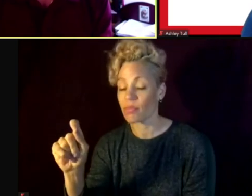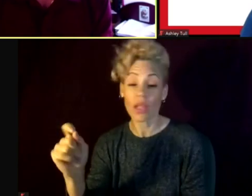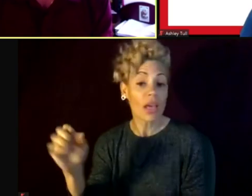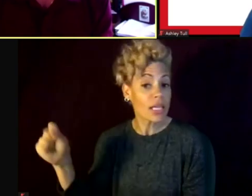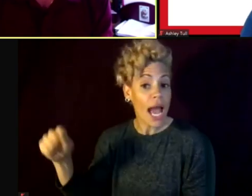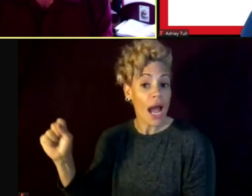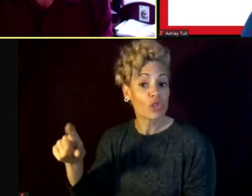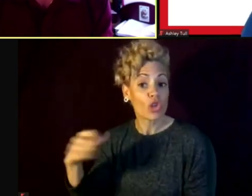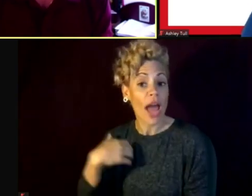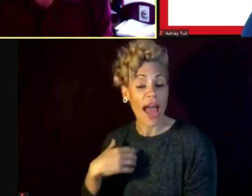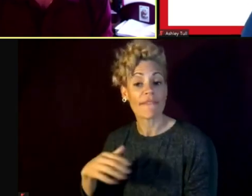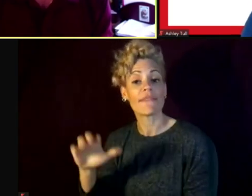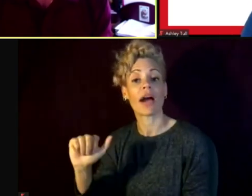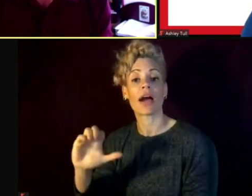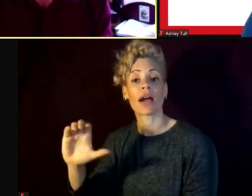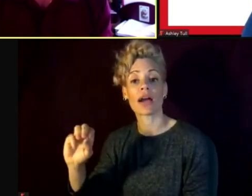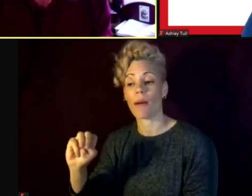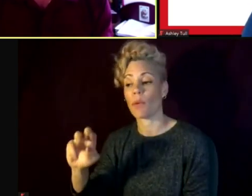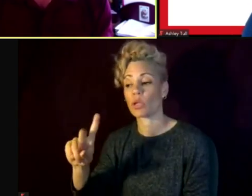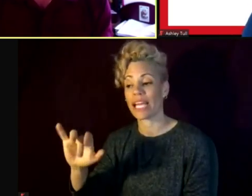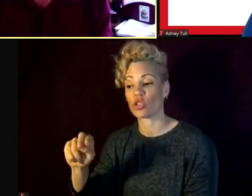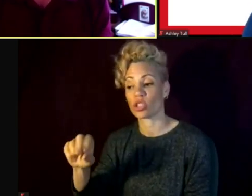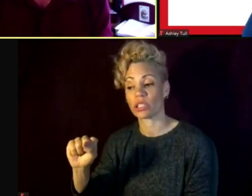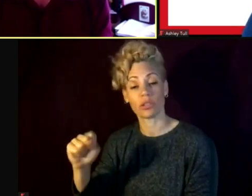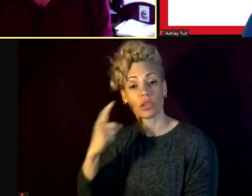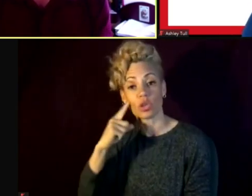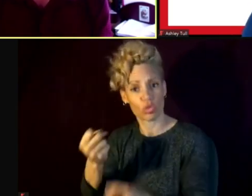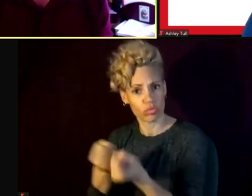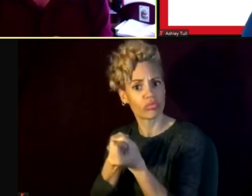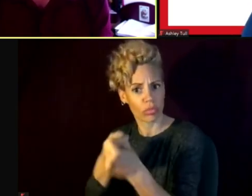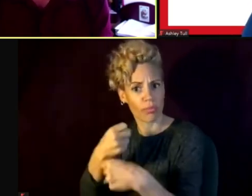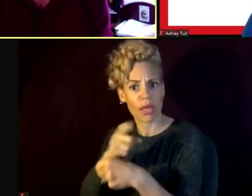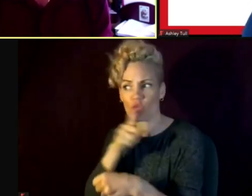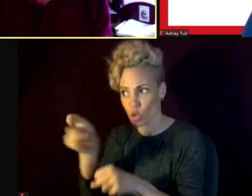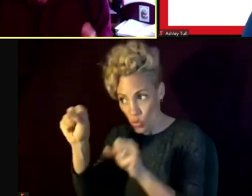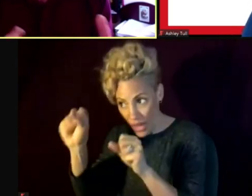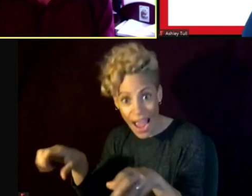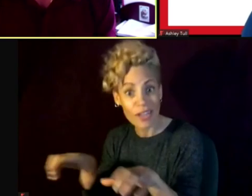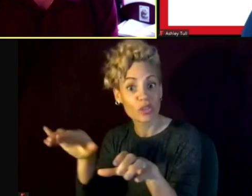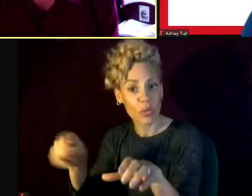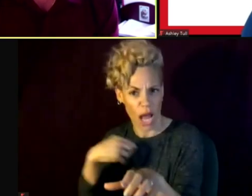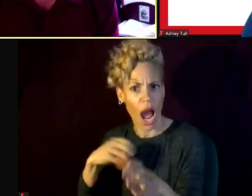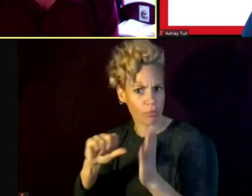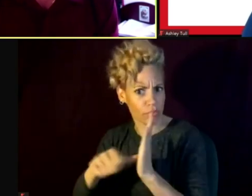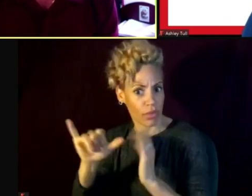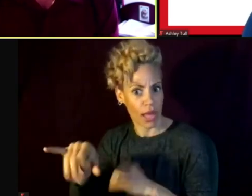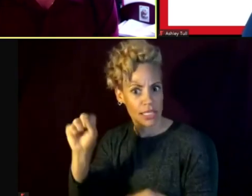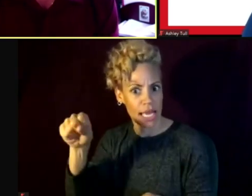to make sure you can do it. I'm all insistent on that. But if you can't do the job,